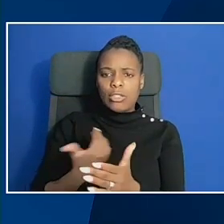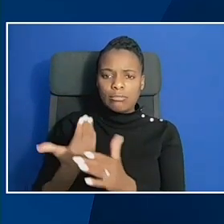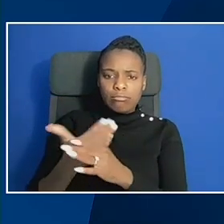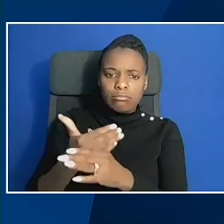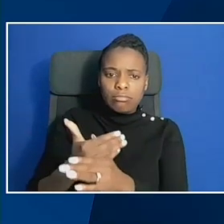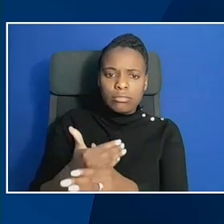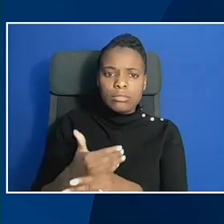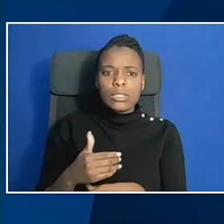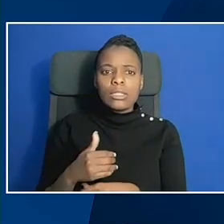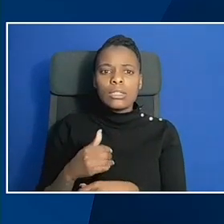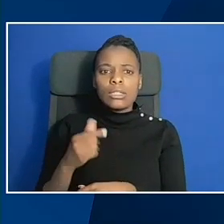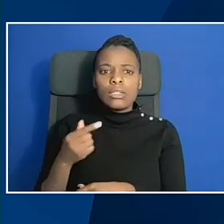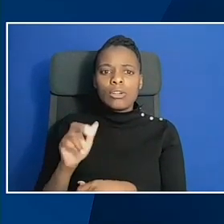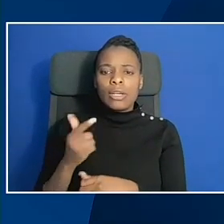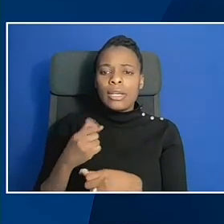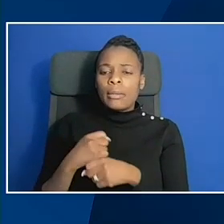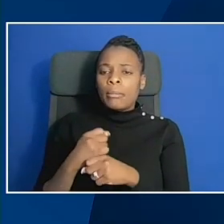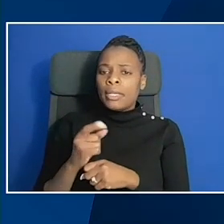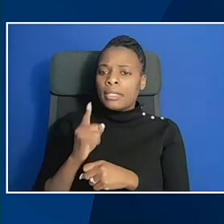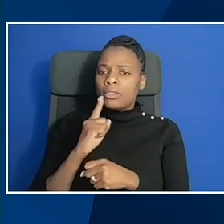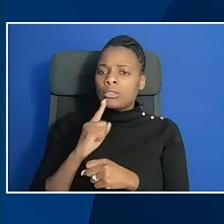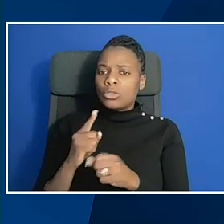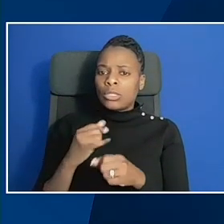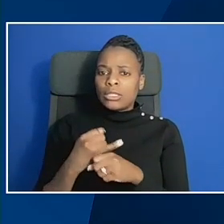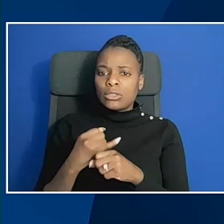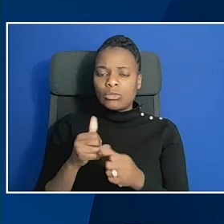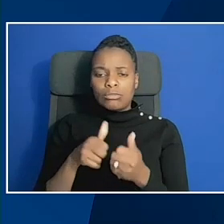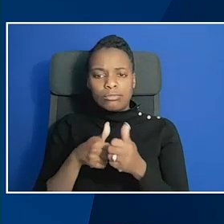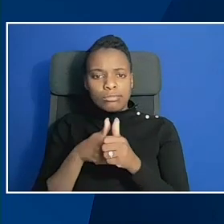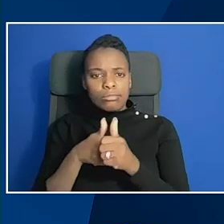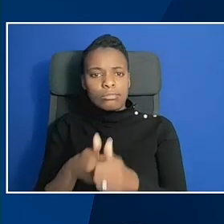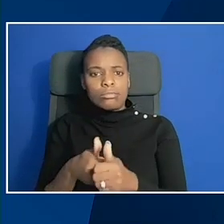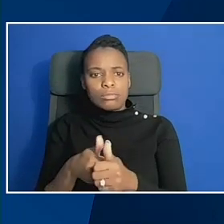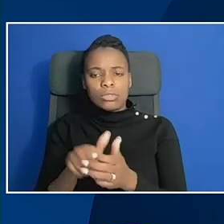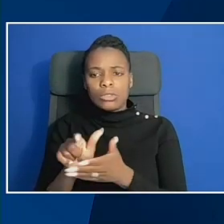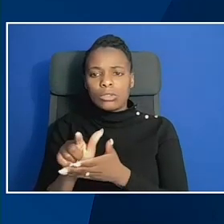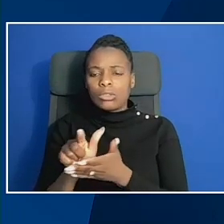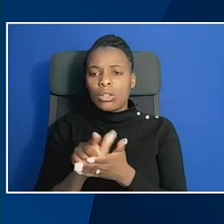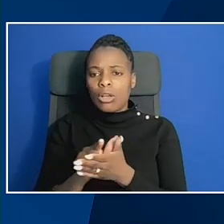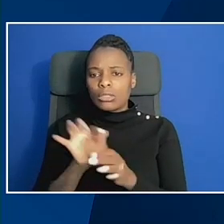the applicable state authorization or license requirements except as described in subsection three of the section and